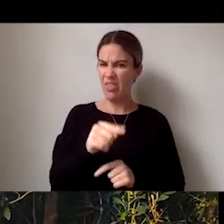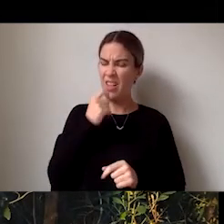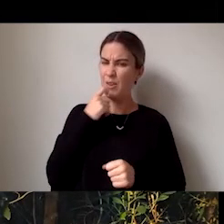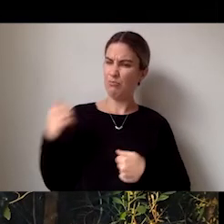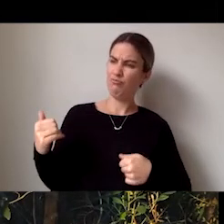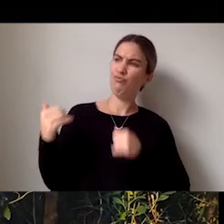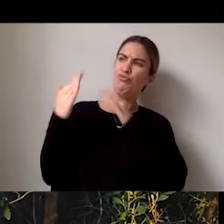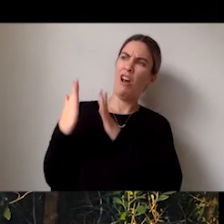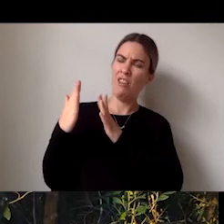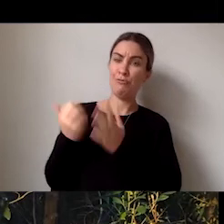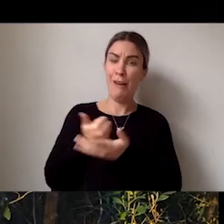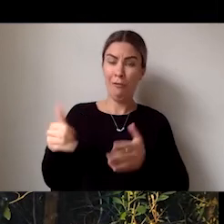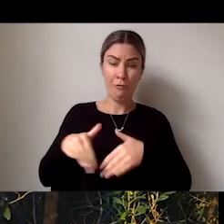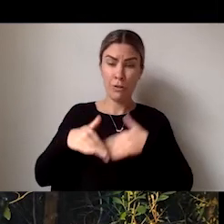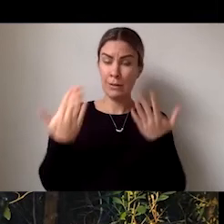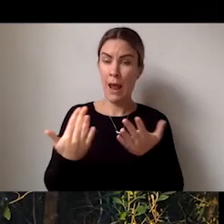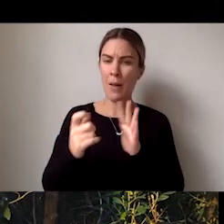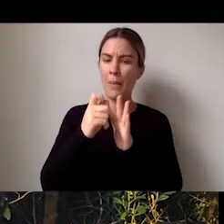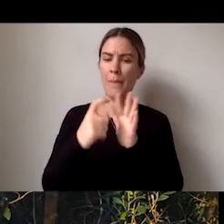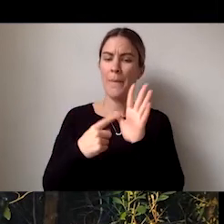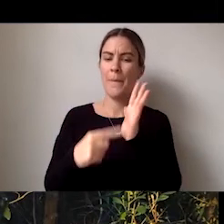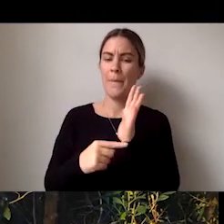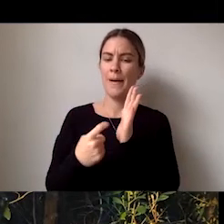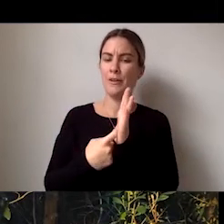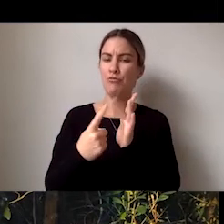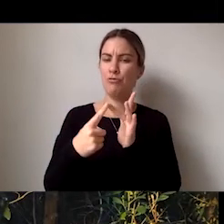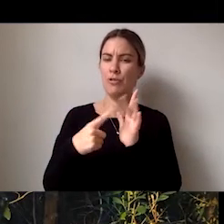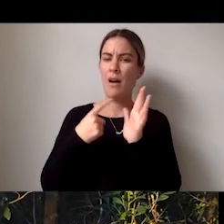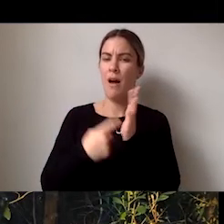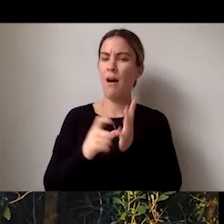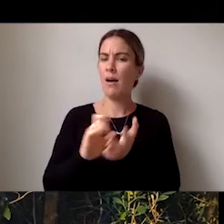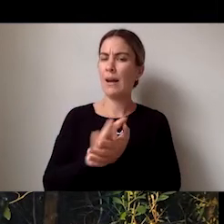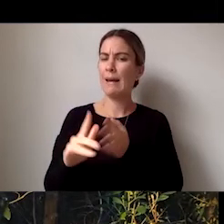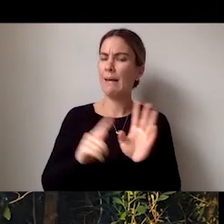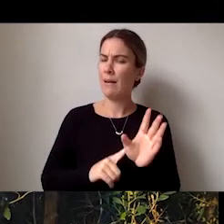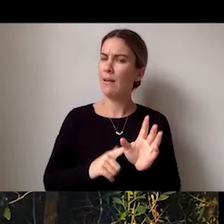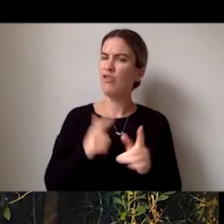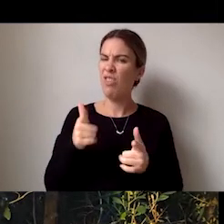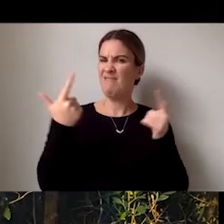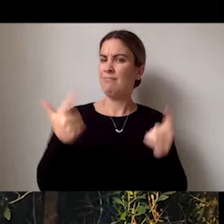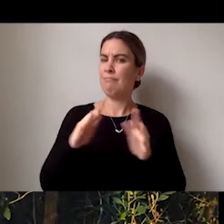That's been a big part of my work in the last five